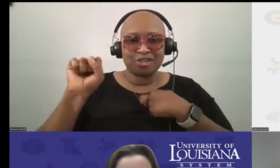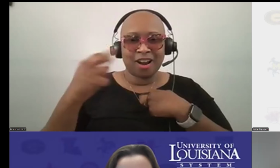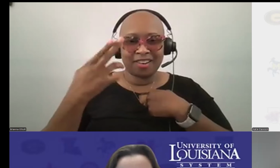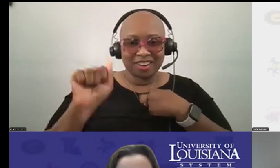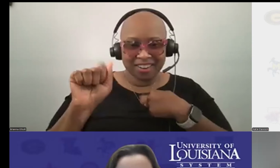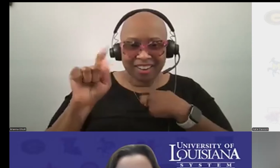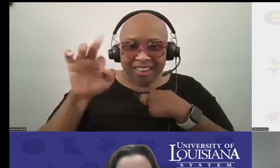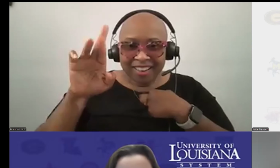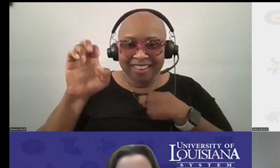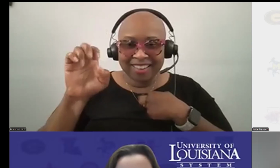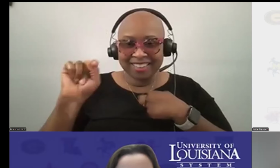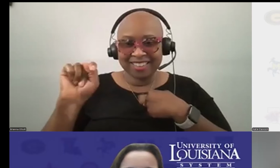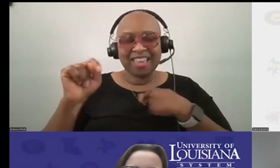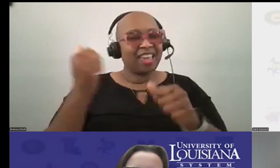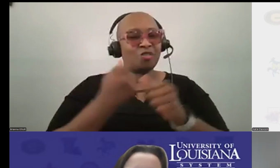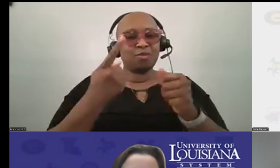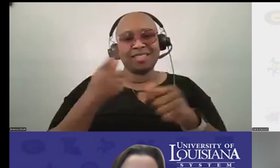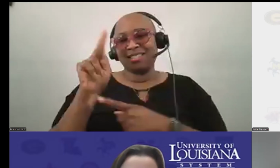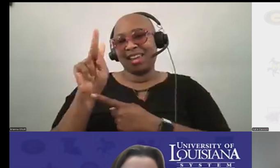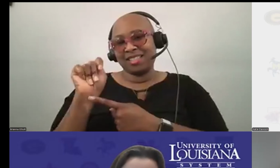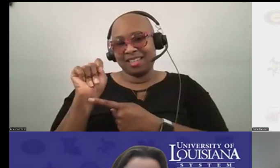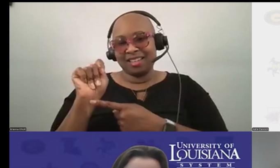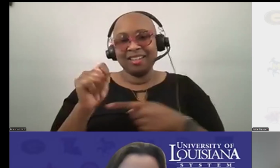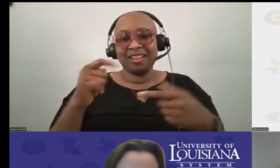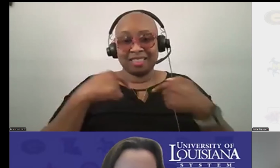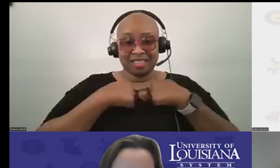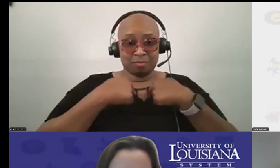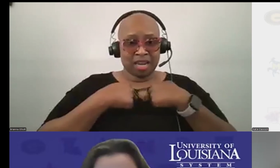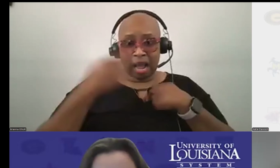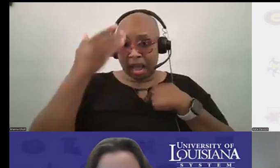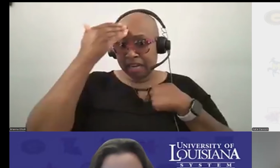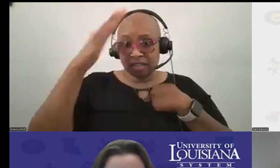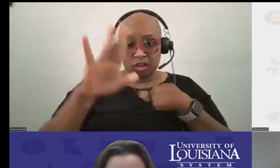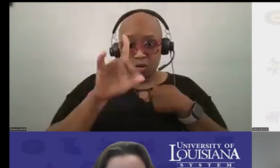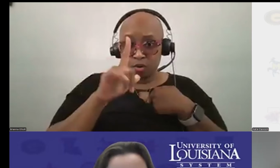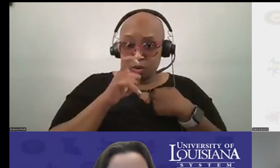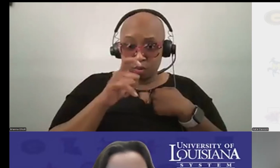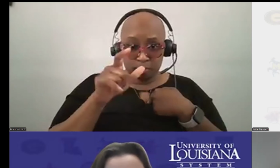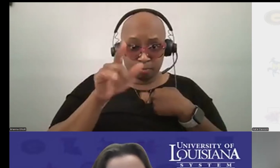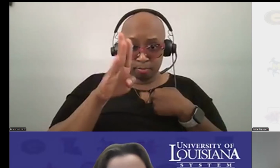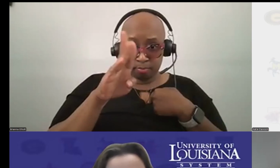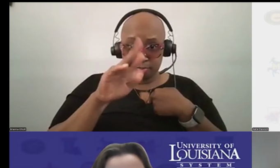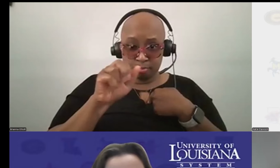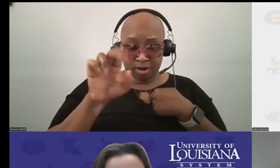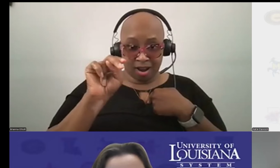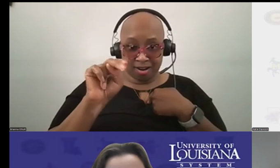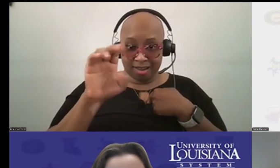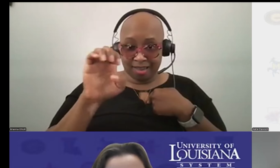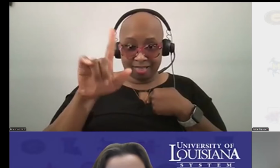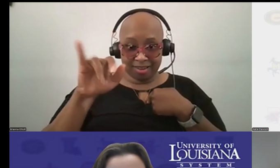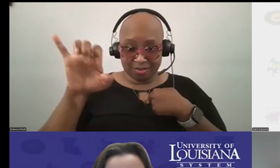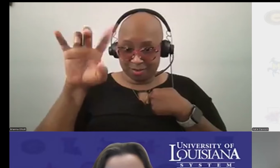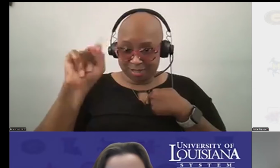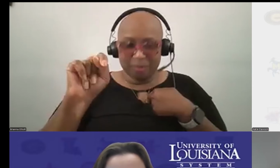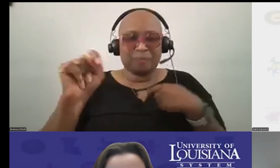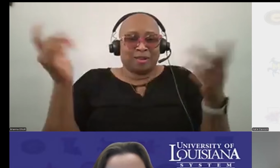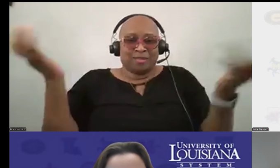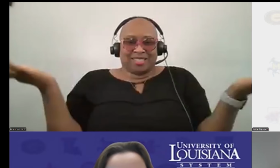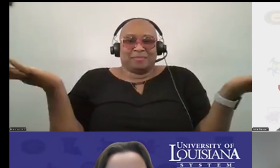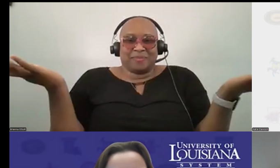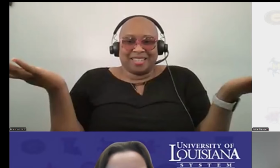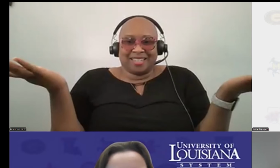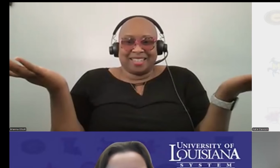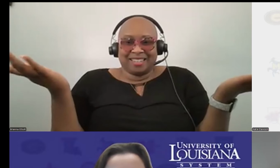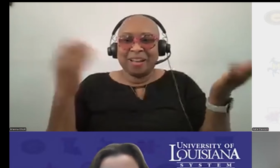Troder. Everyone says KT. That's me. I didn't know who Briana Elliot was supposed to be.